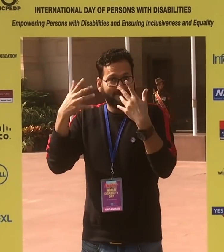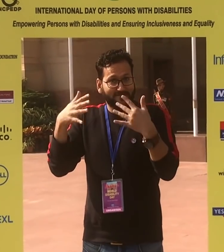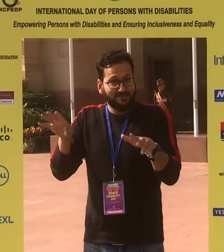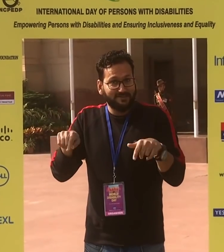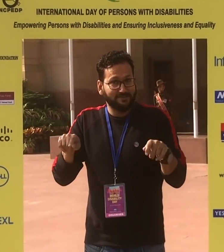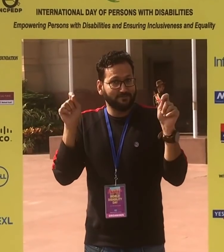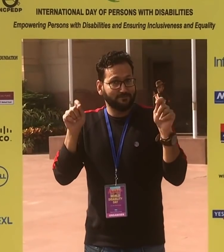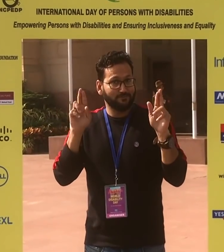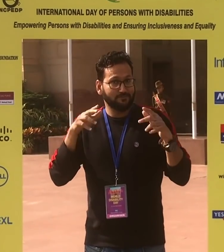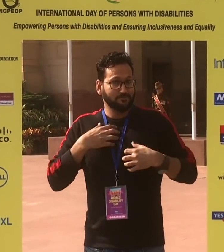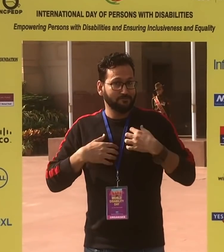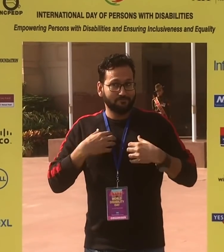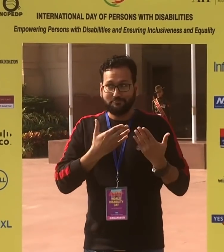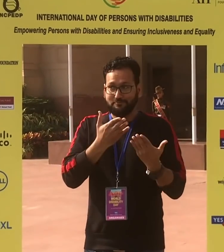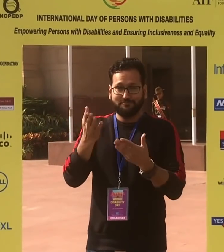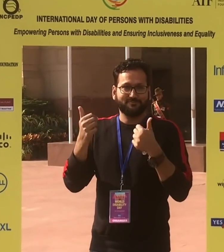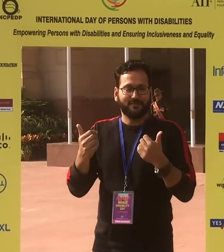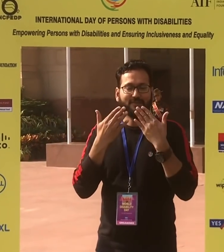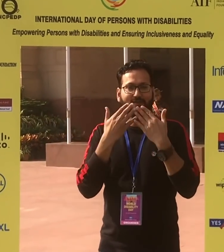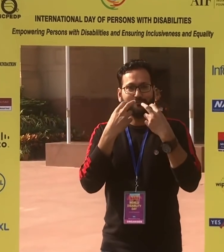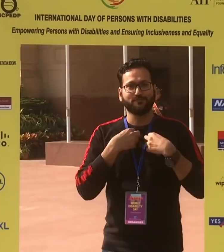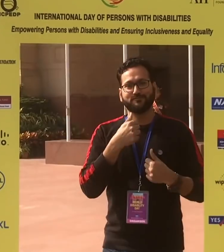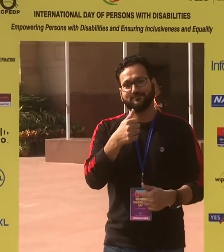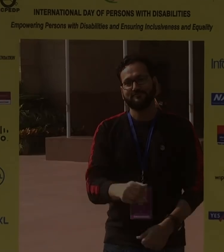The event is very exciting. Thank you for waching.